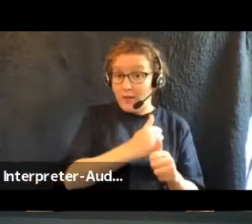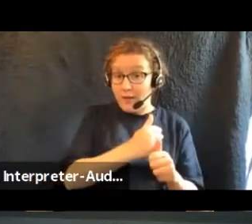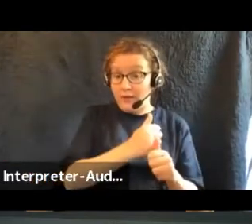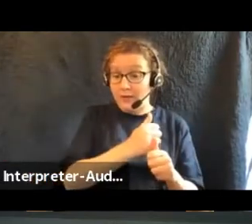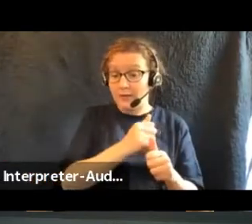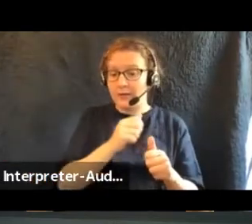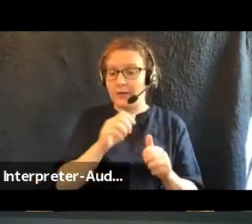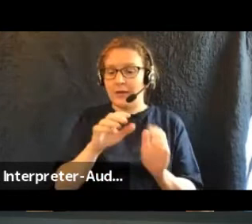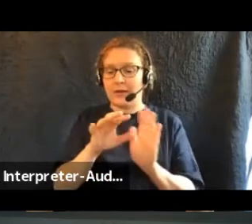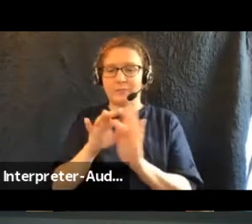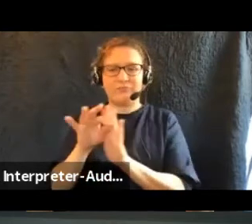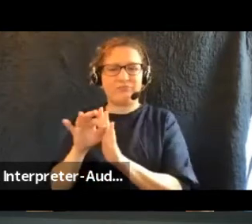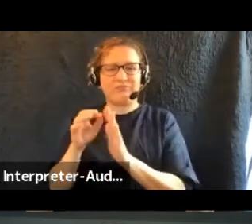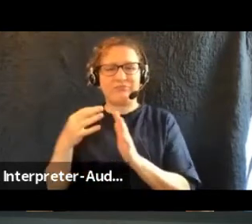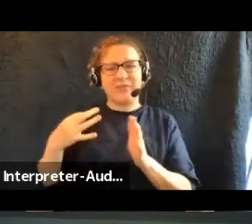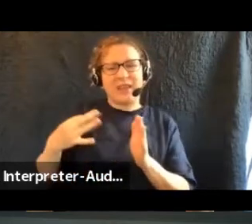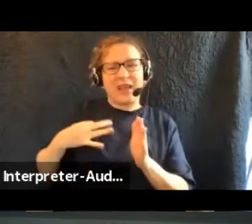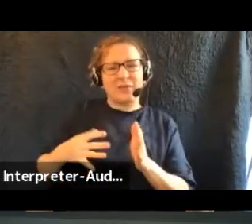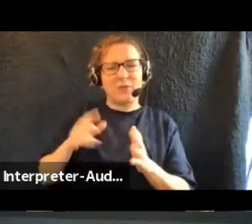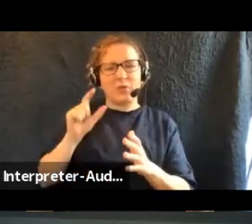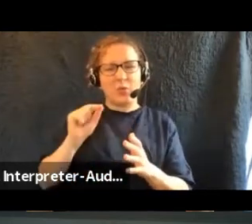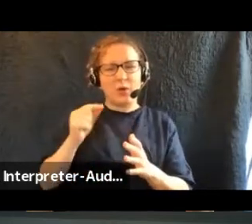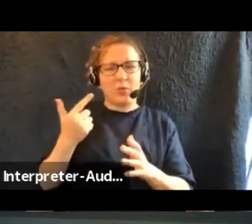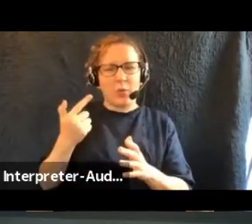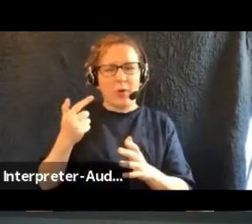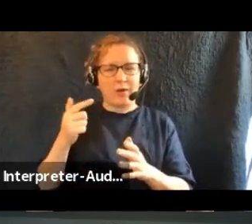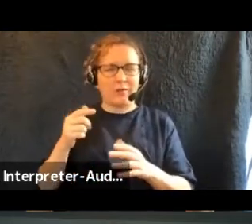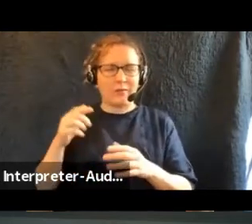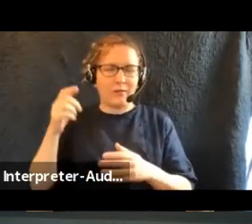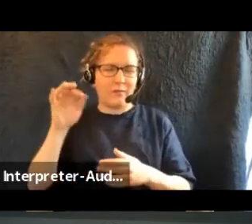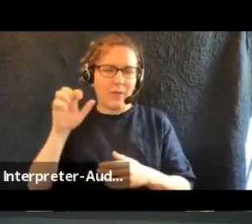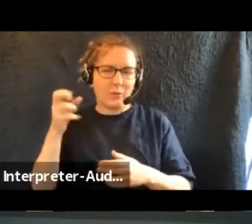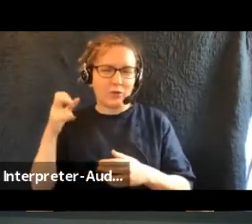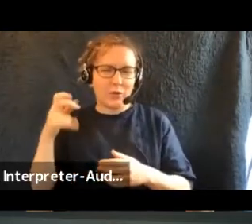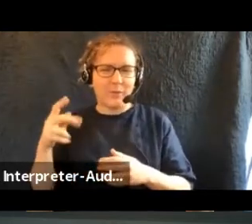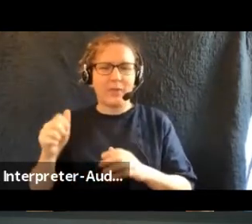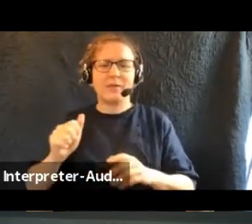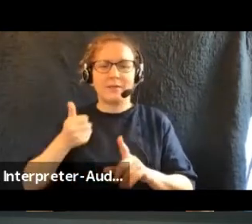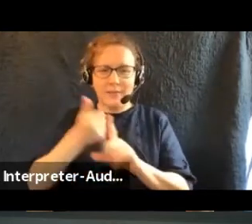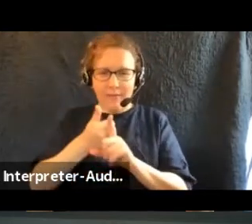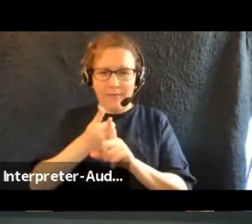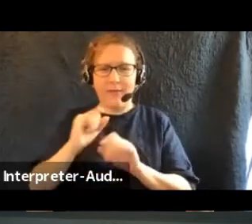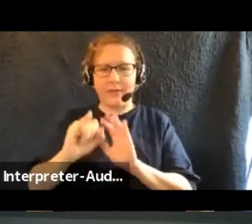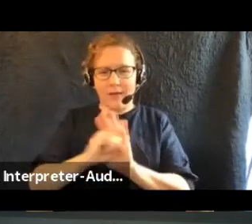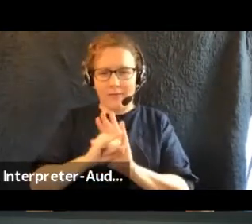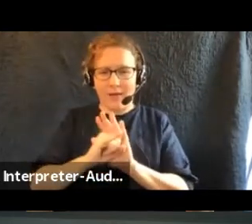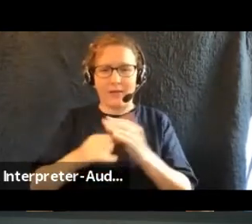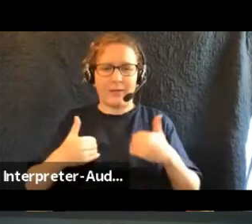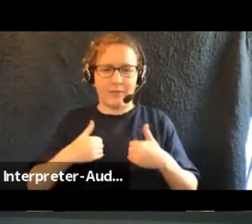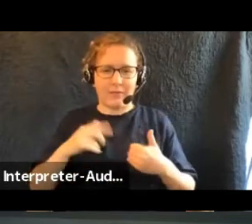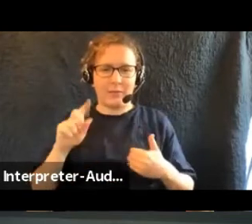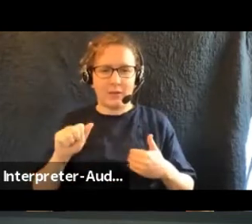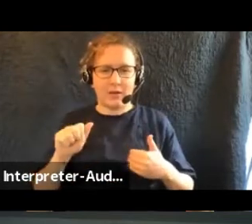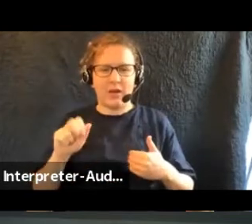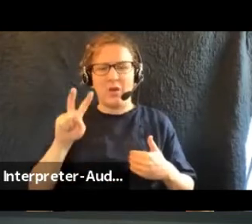for the 2021 Fellowship who self identify as having a disability, so about 250 of our